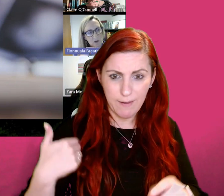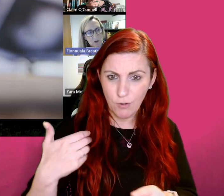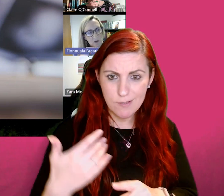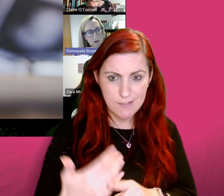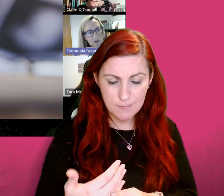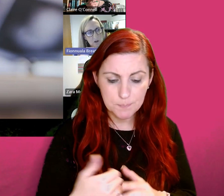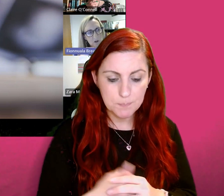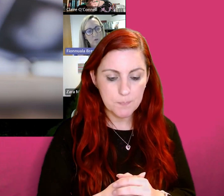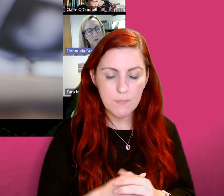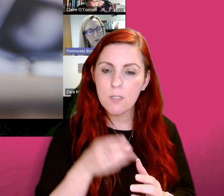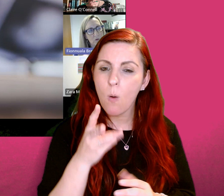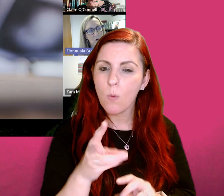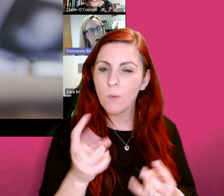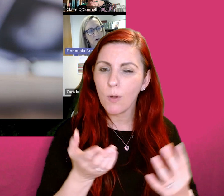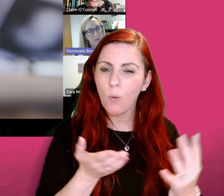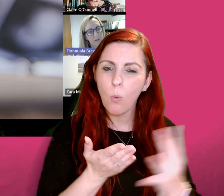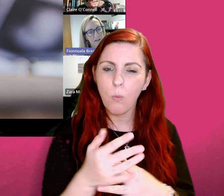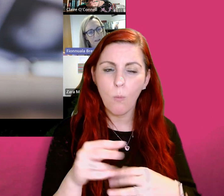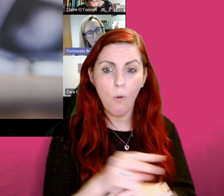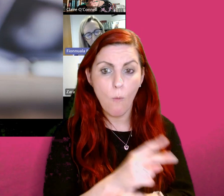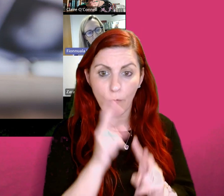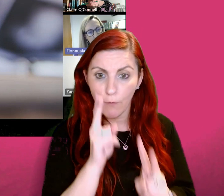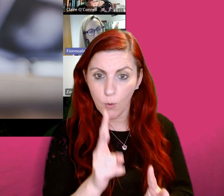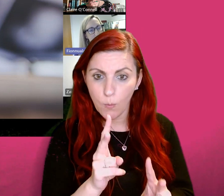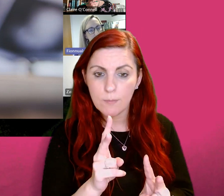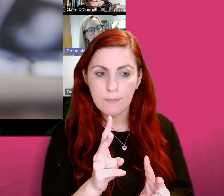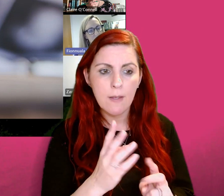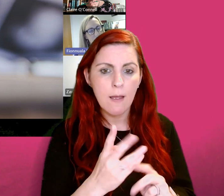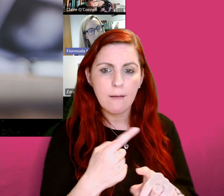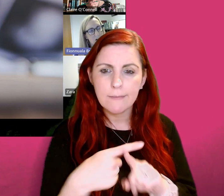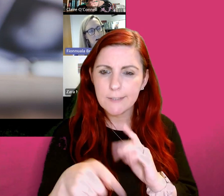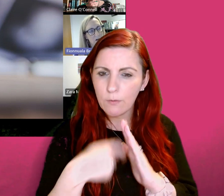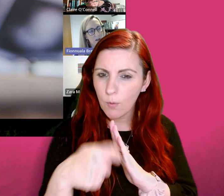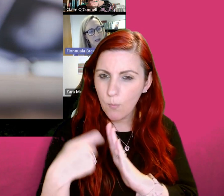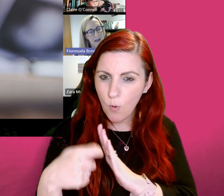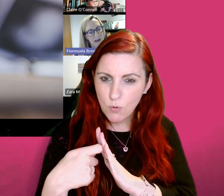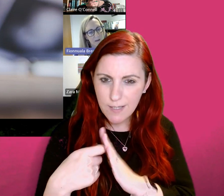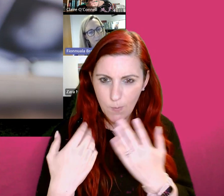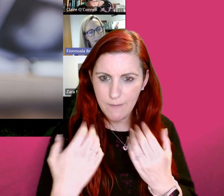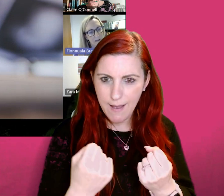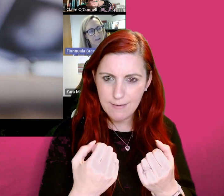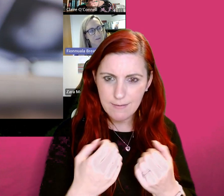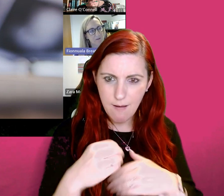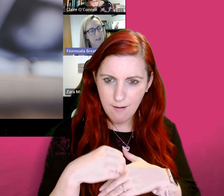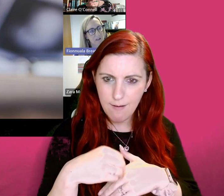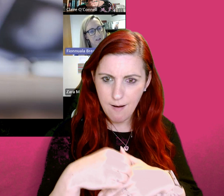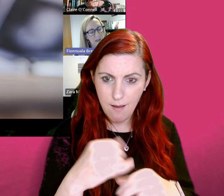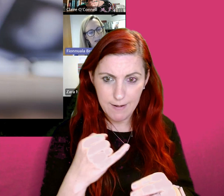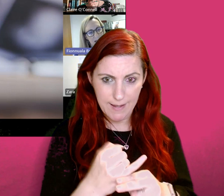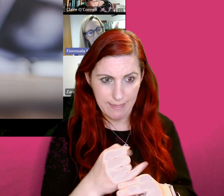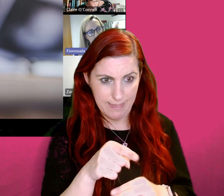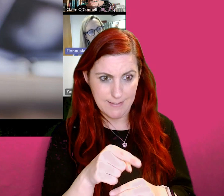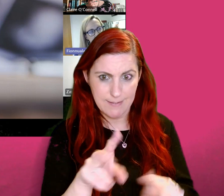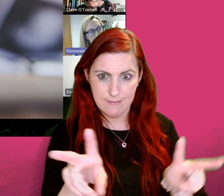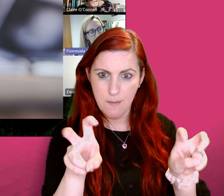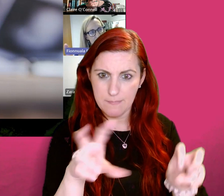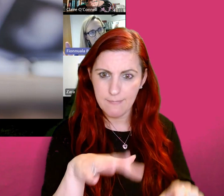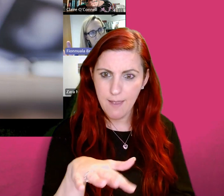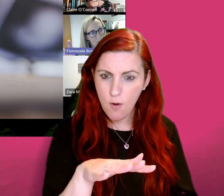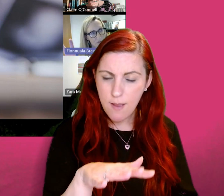you through an overview of different projects that we've taken on um in this field um addressing both